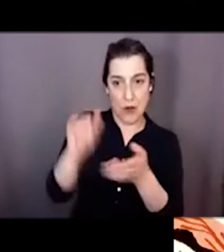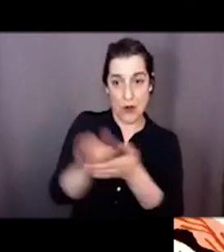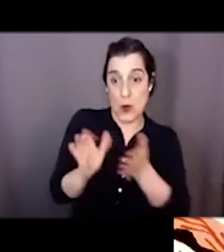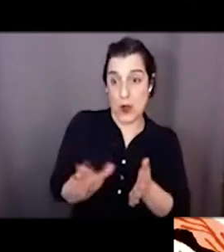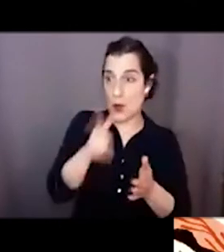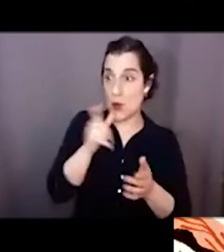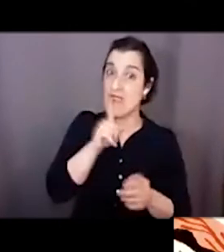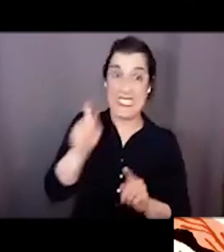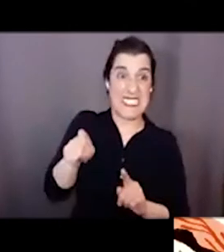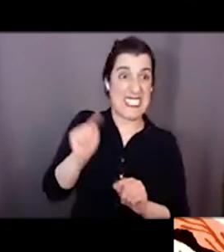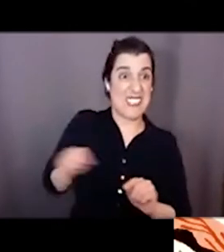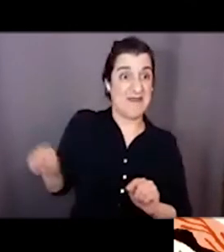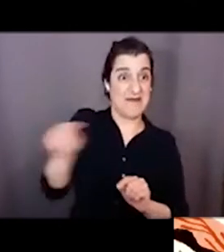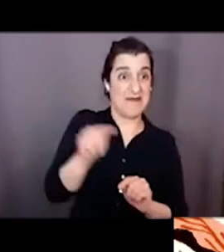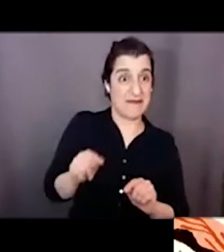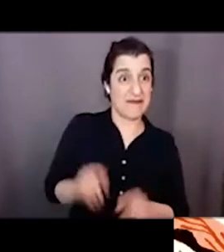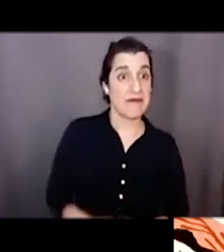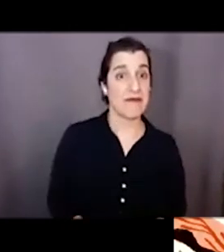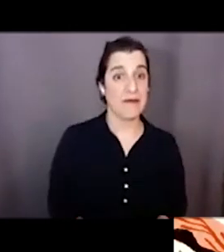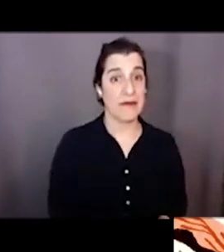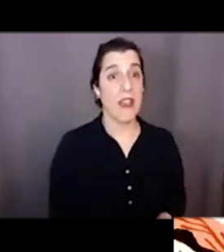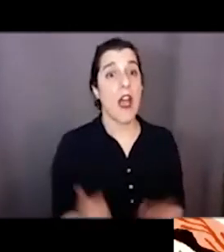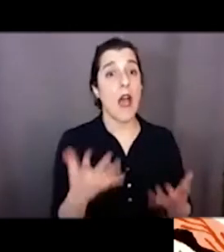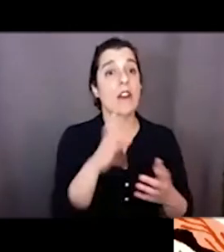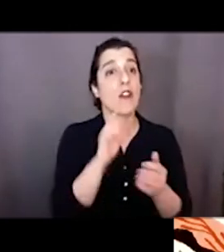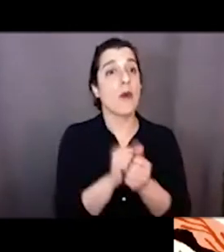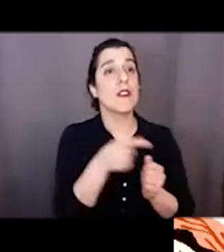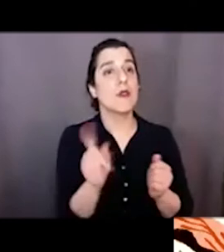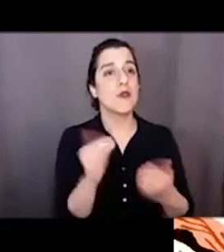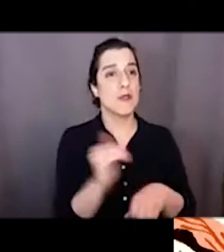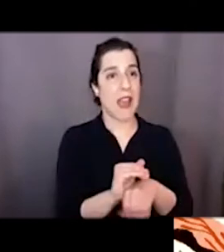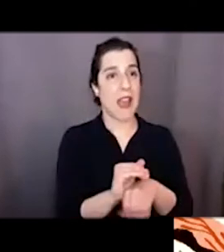I want to talk to you tonight about how the pandemic is hitting my community in